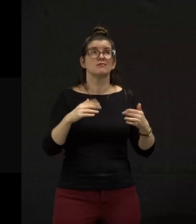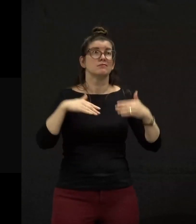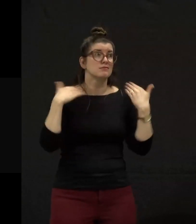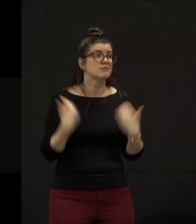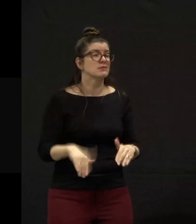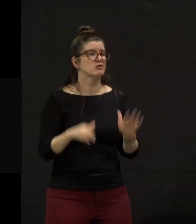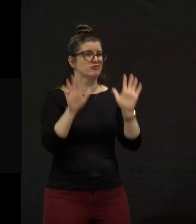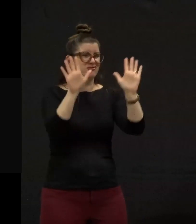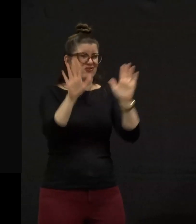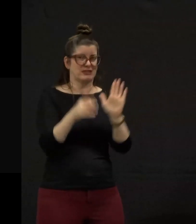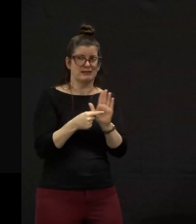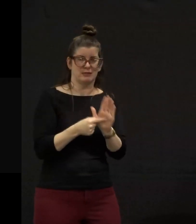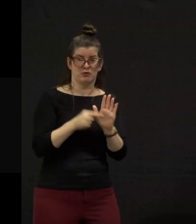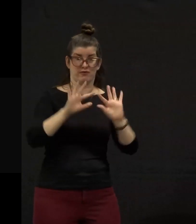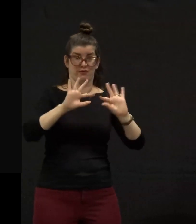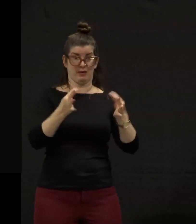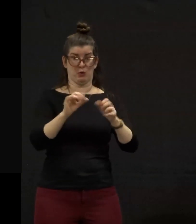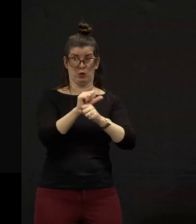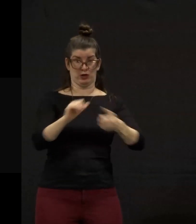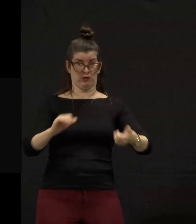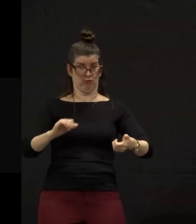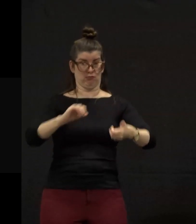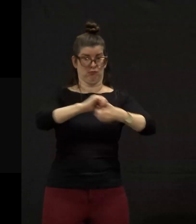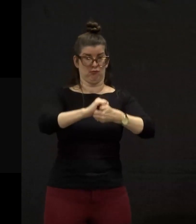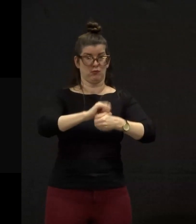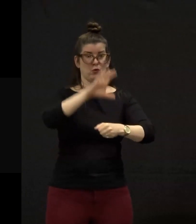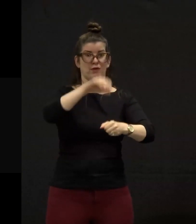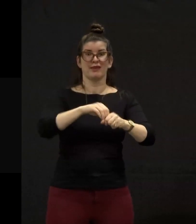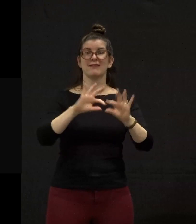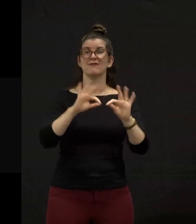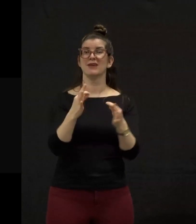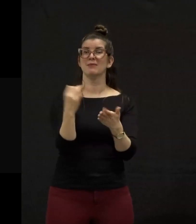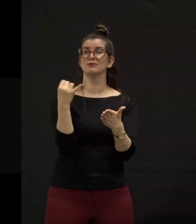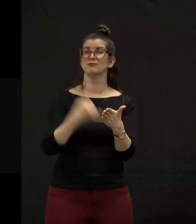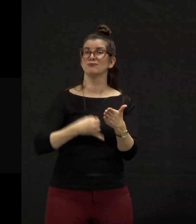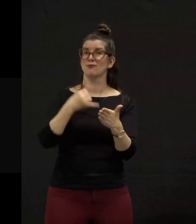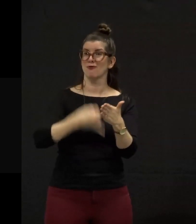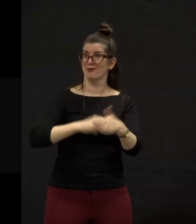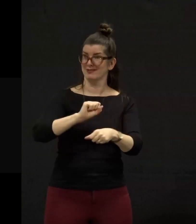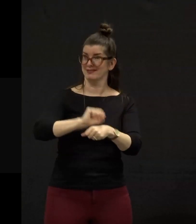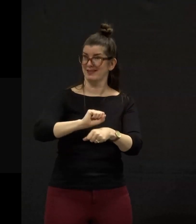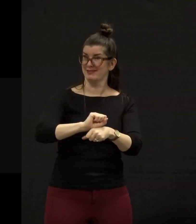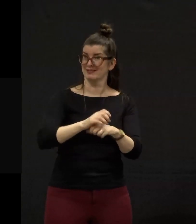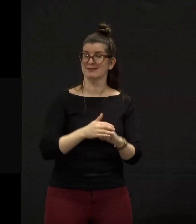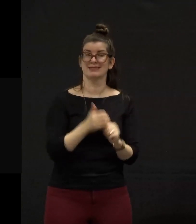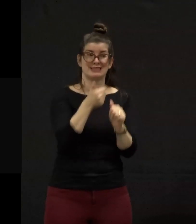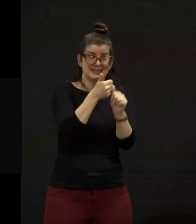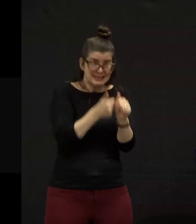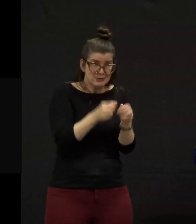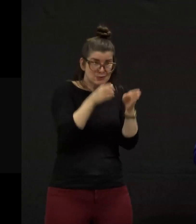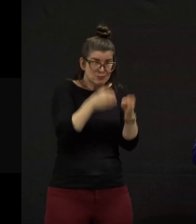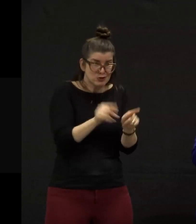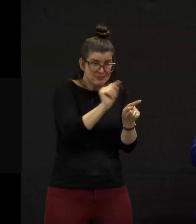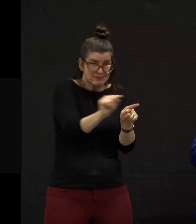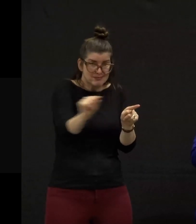of families working together in a family drawing task where each party draws